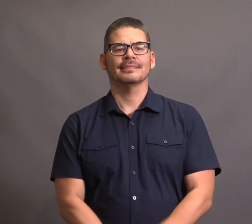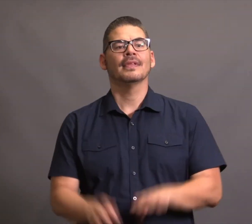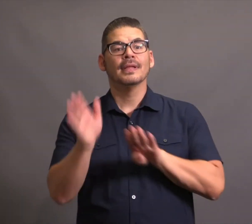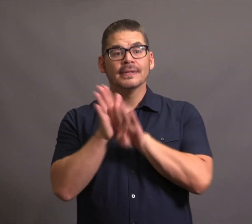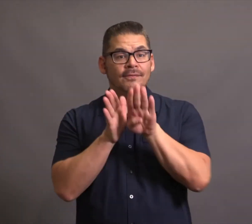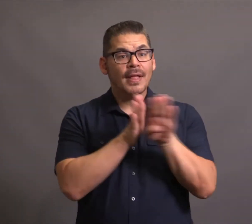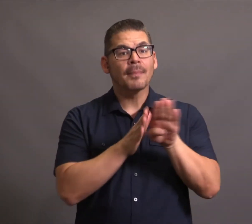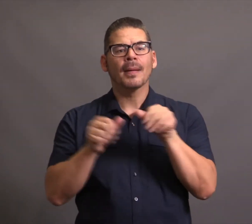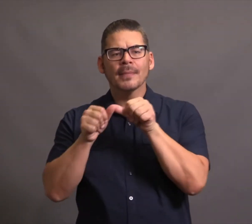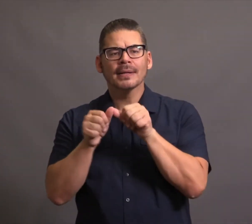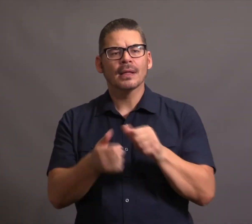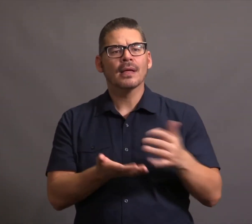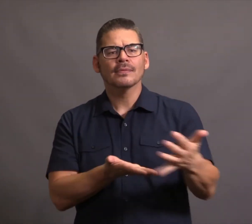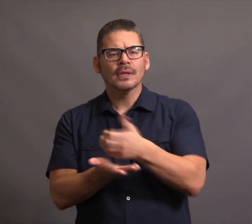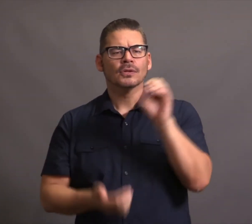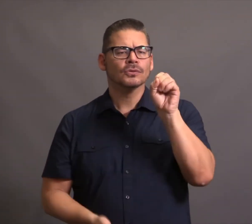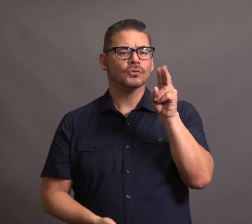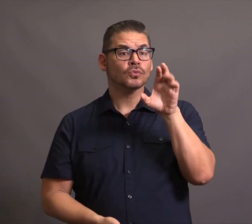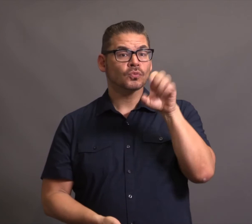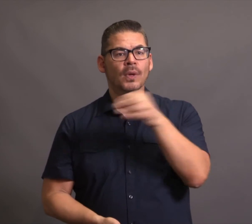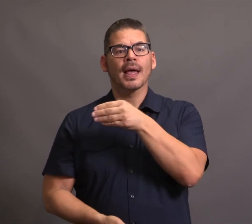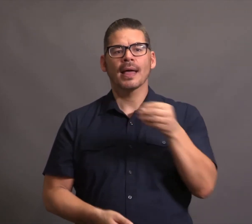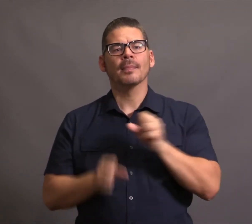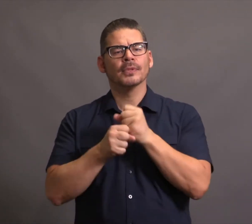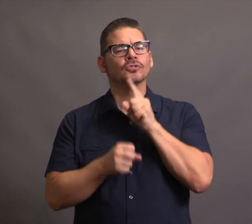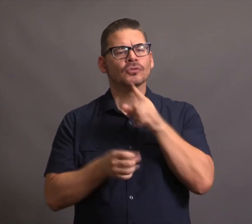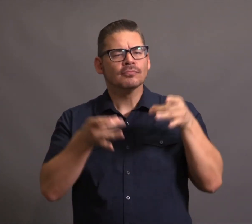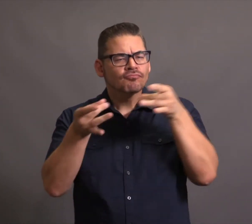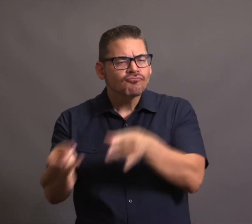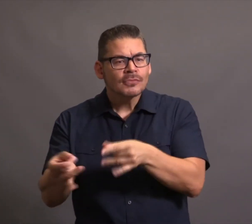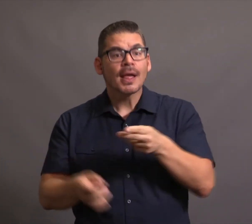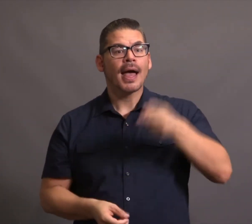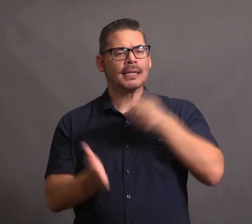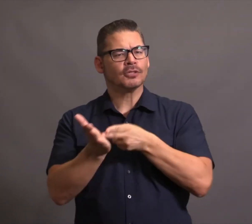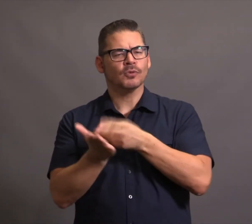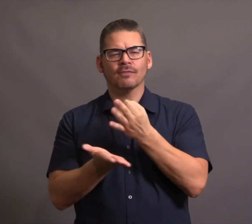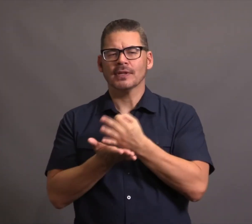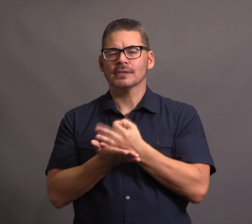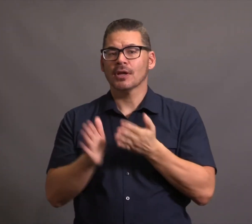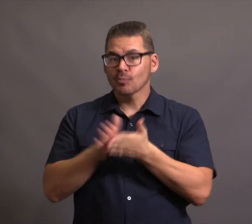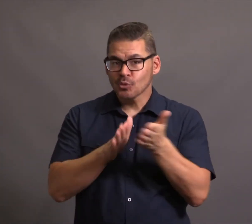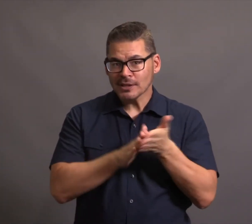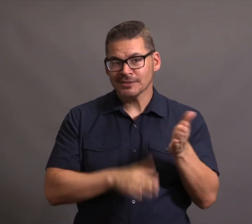Develop and maintain funding sources and assure efficient, high integrity fiscal operations.